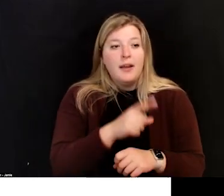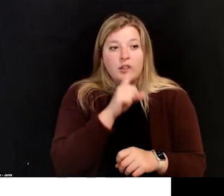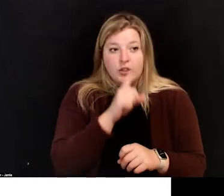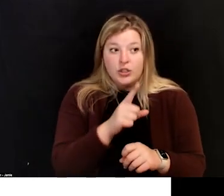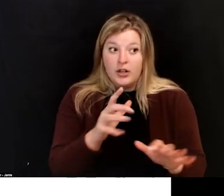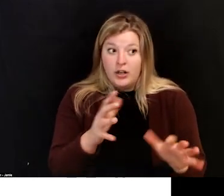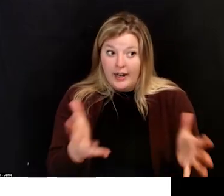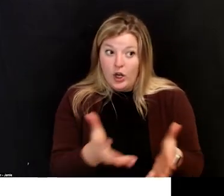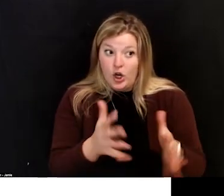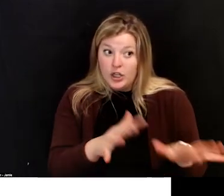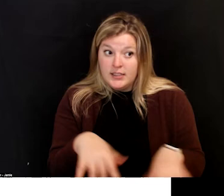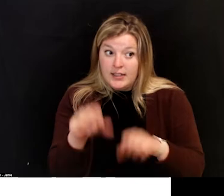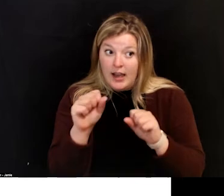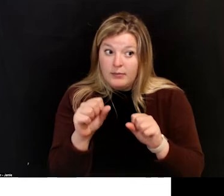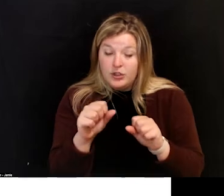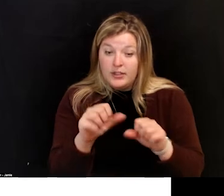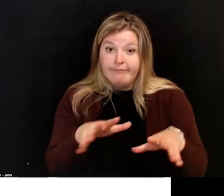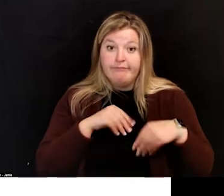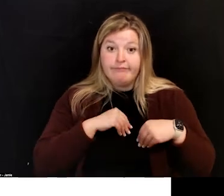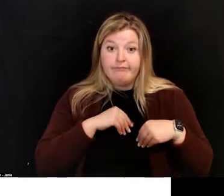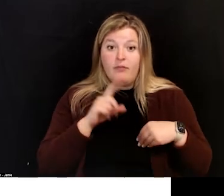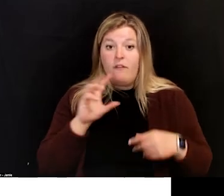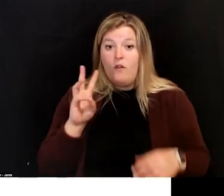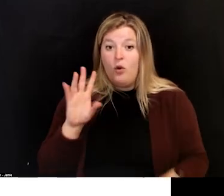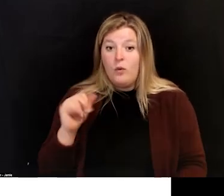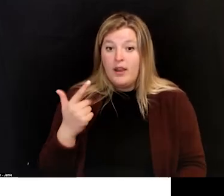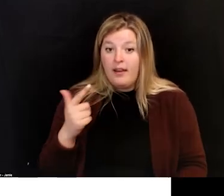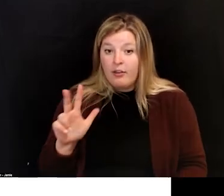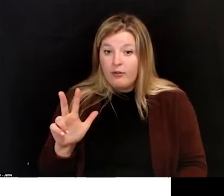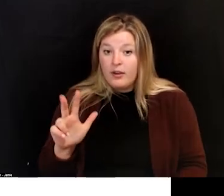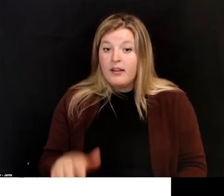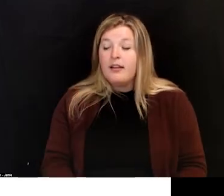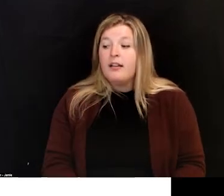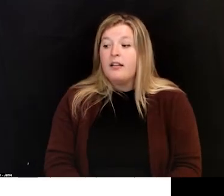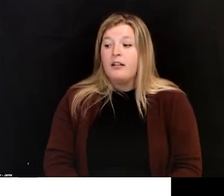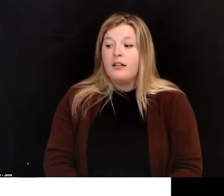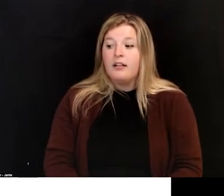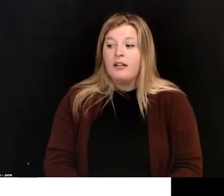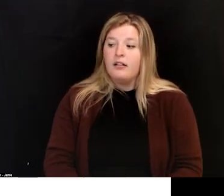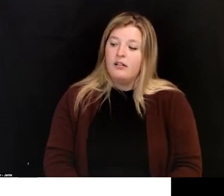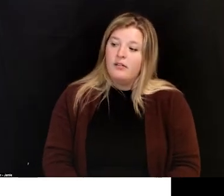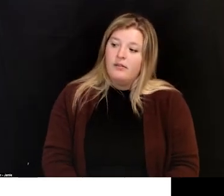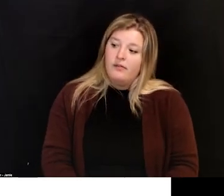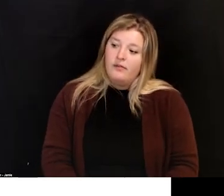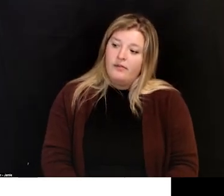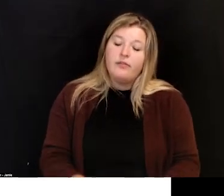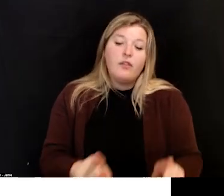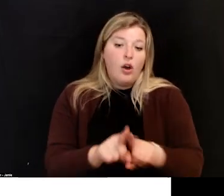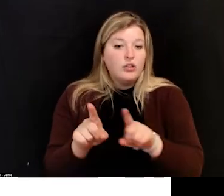we want to make sure that we're really spanning more disability areas,